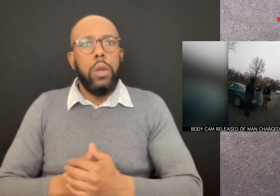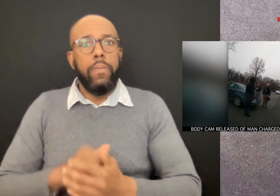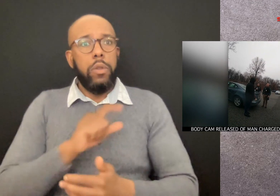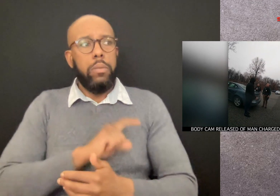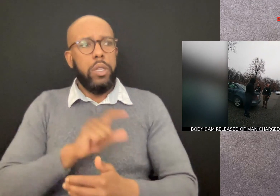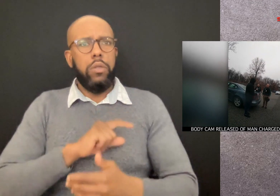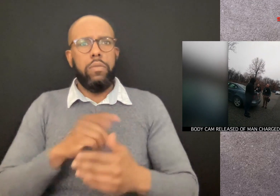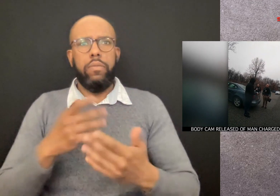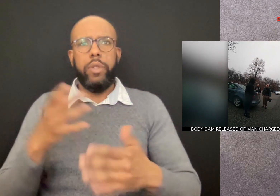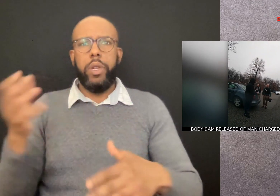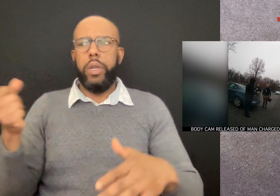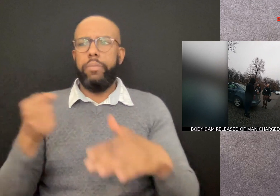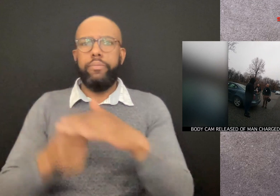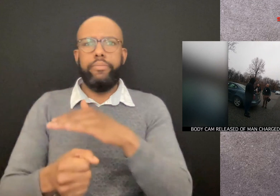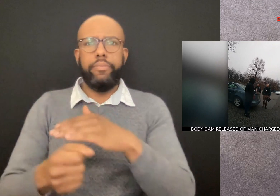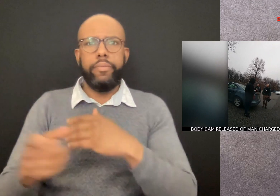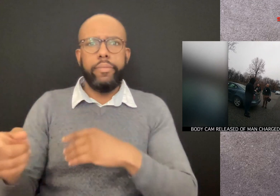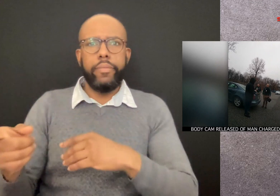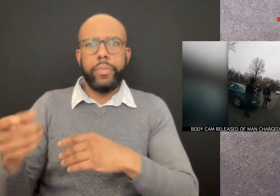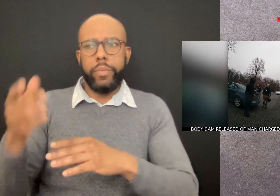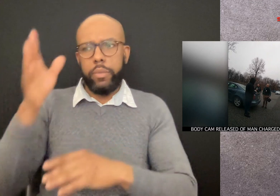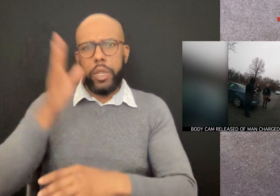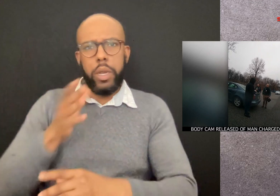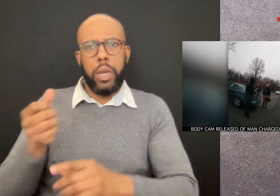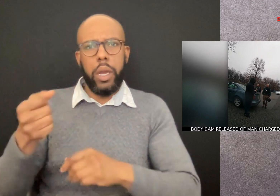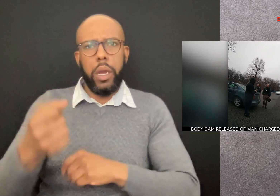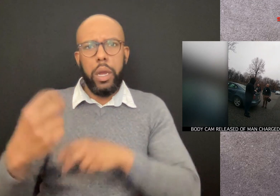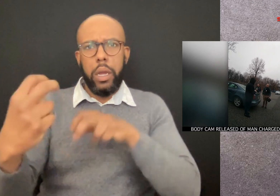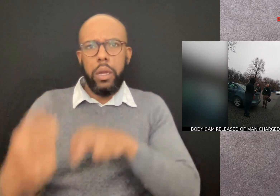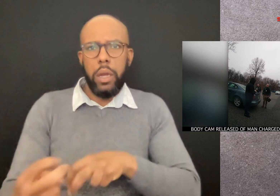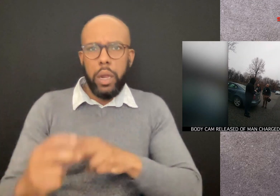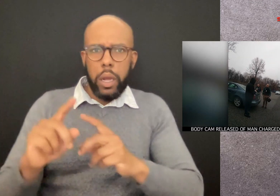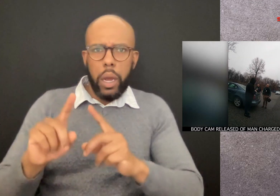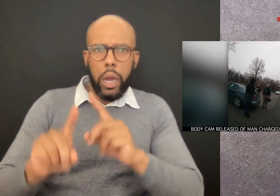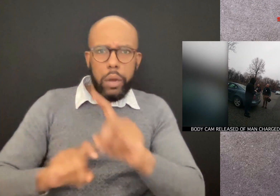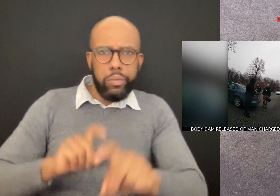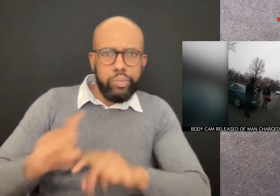police first detained and interrogated Montgomery in December 2021